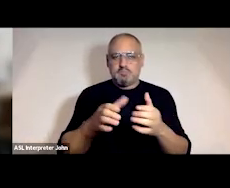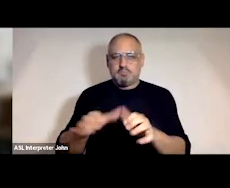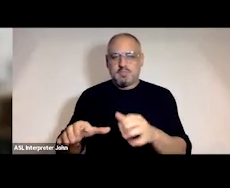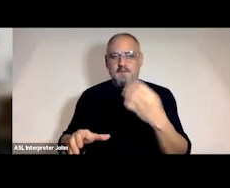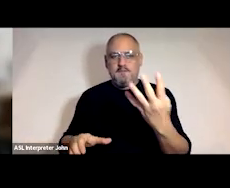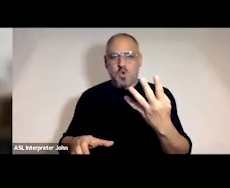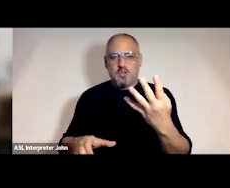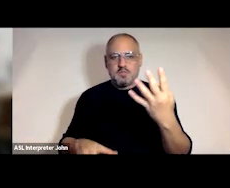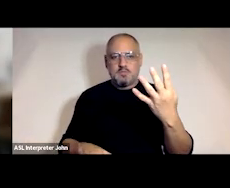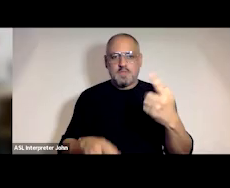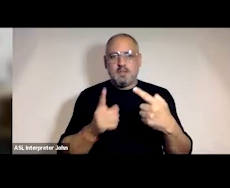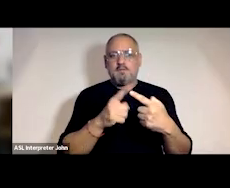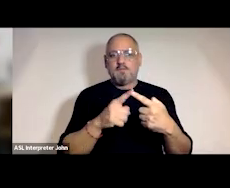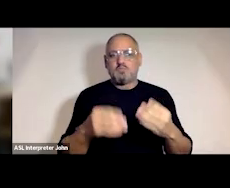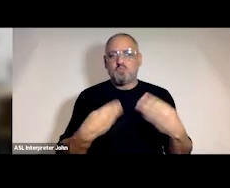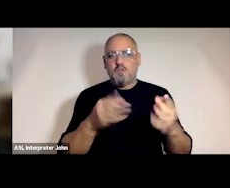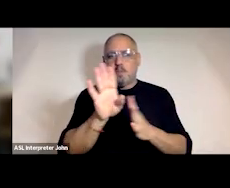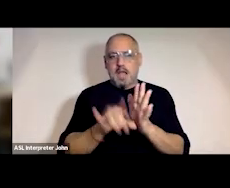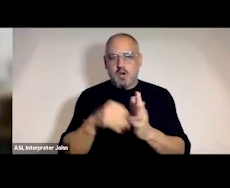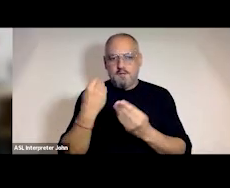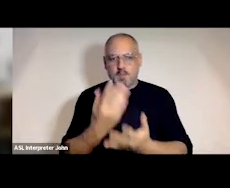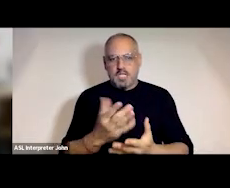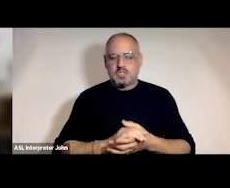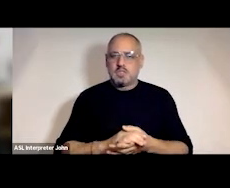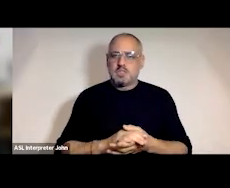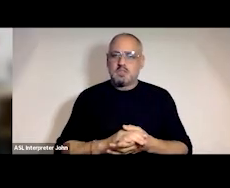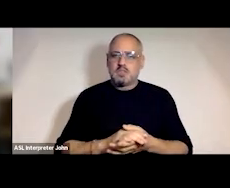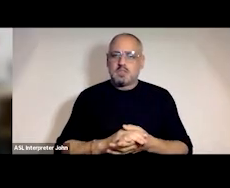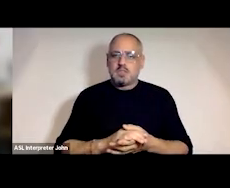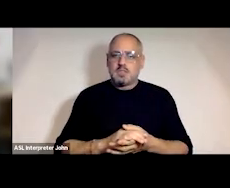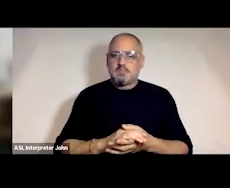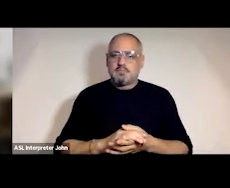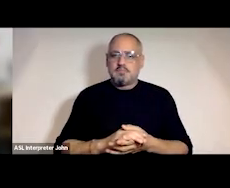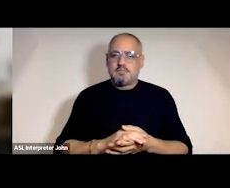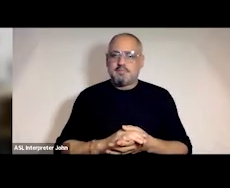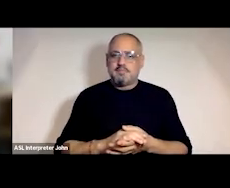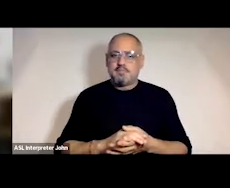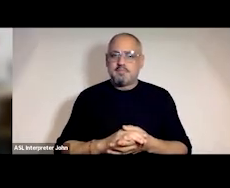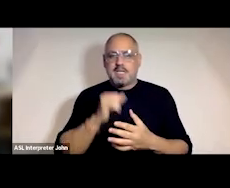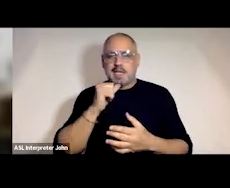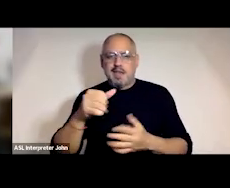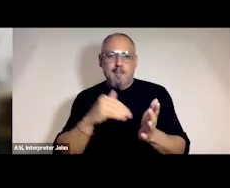The first step is to provide your background information and the non-medical evidence